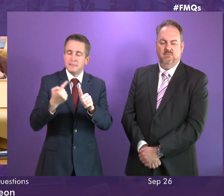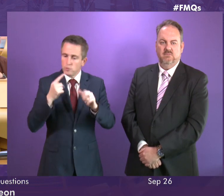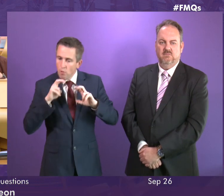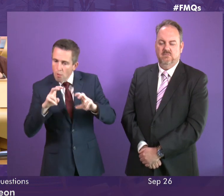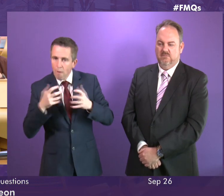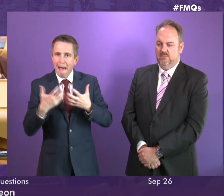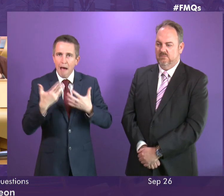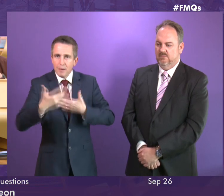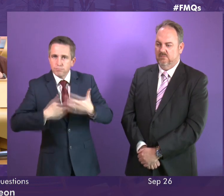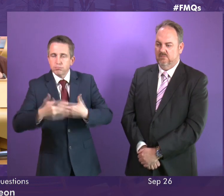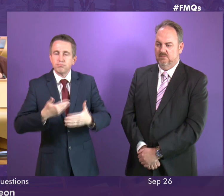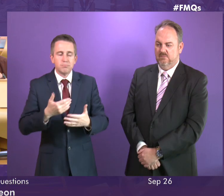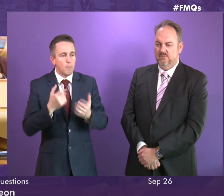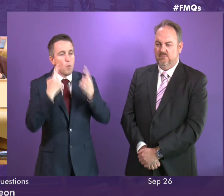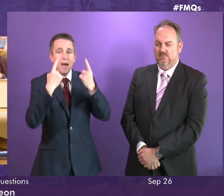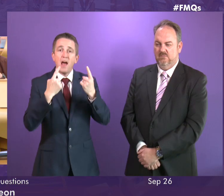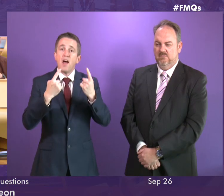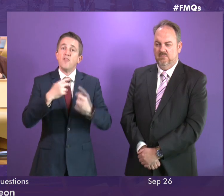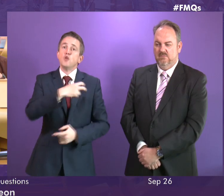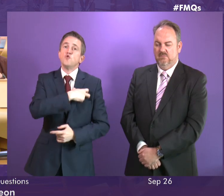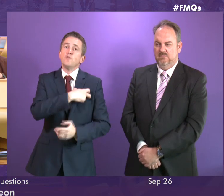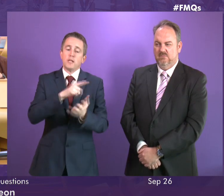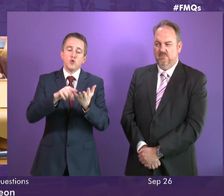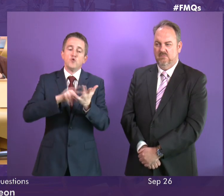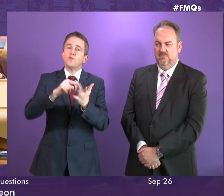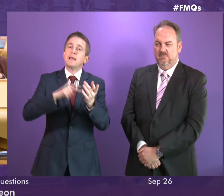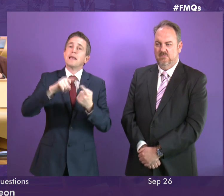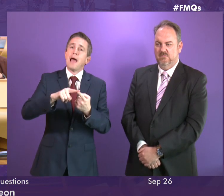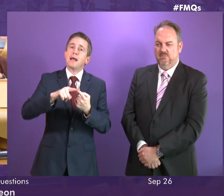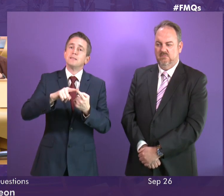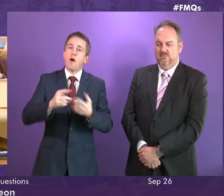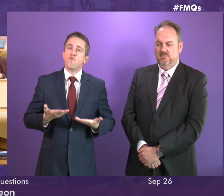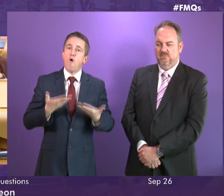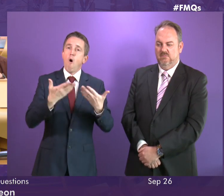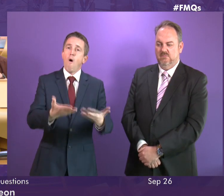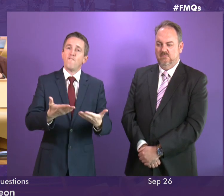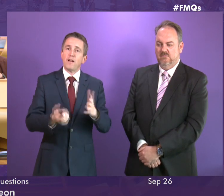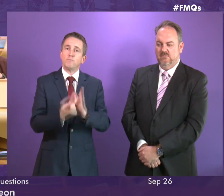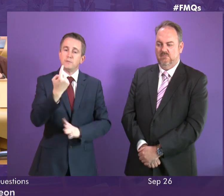On the workers in particular, Unite the union is planning to hold a drop-in session in its